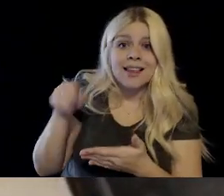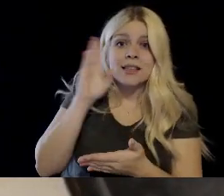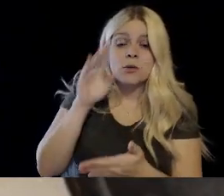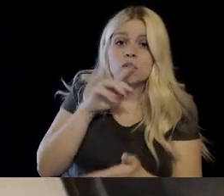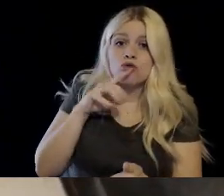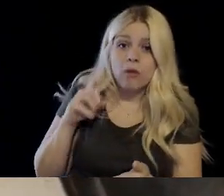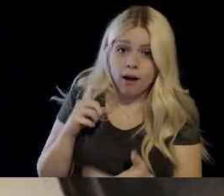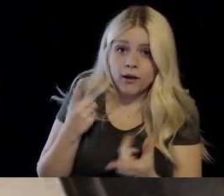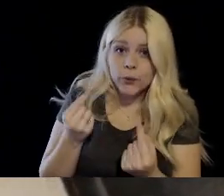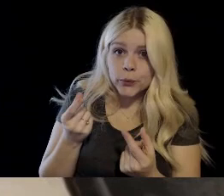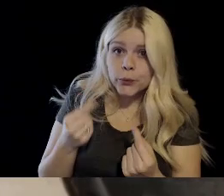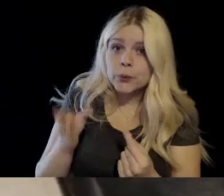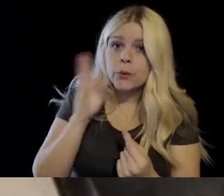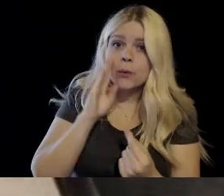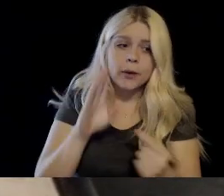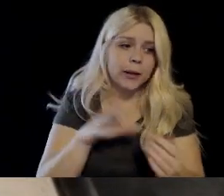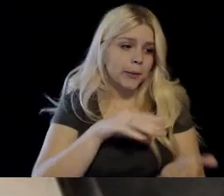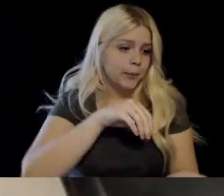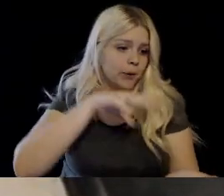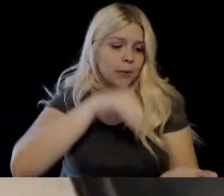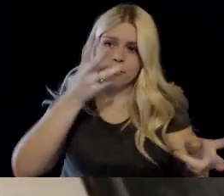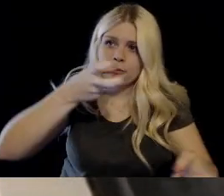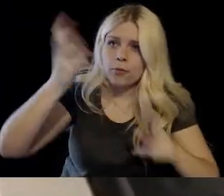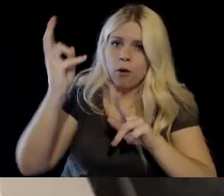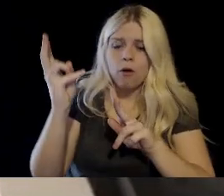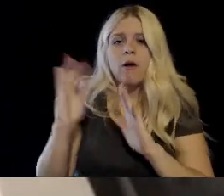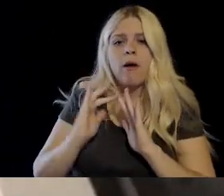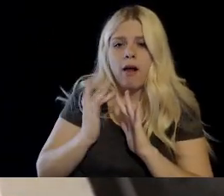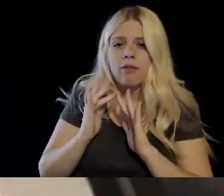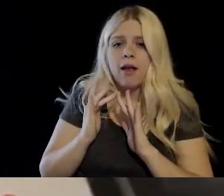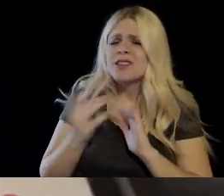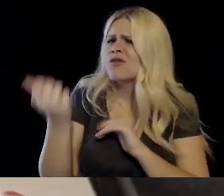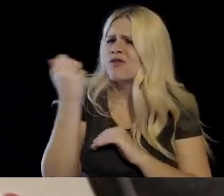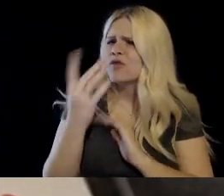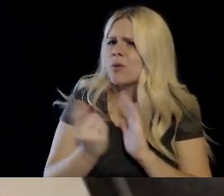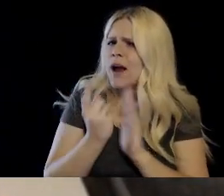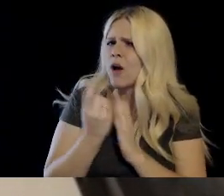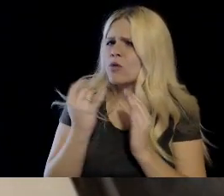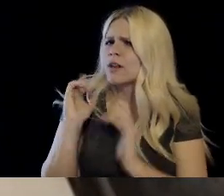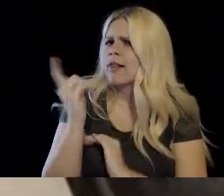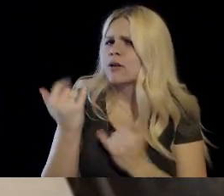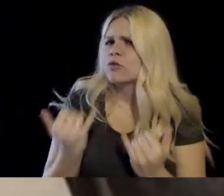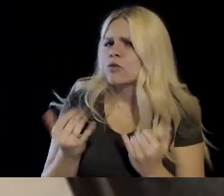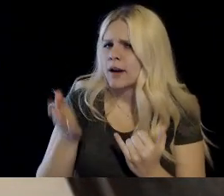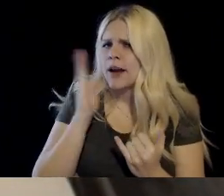So, probably in a couple of hours these specific pieces will be available. [Talking in the background]